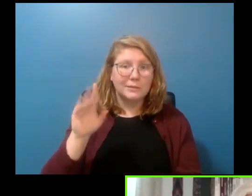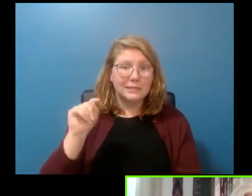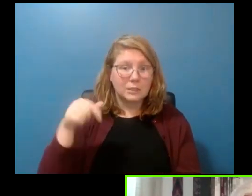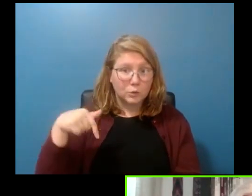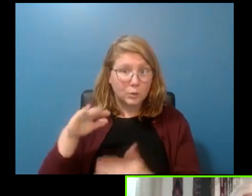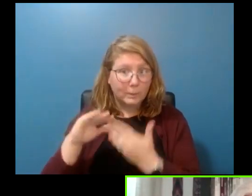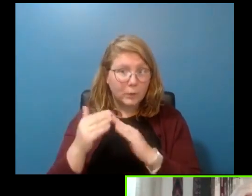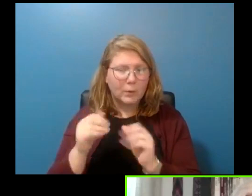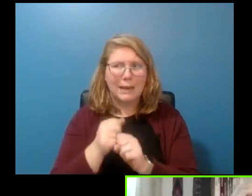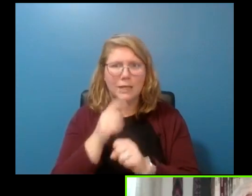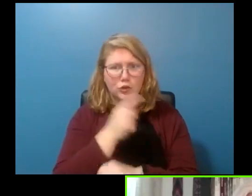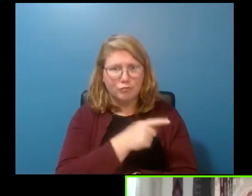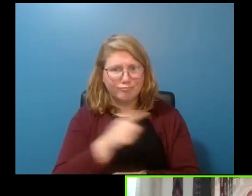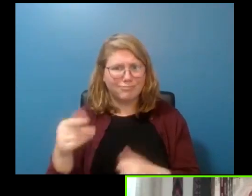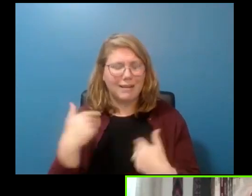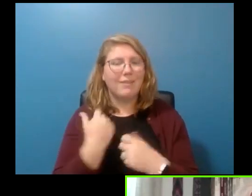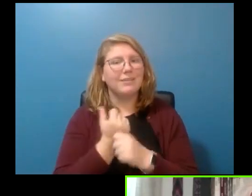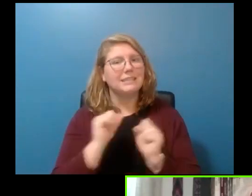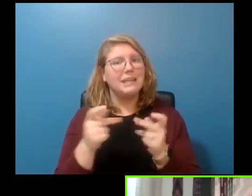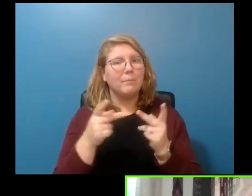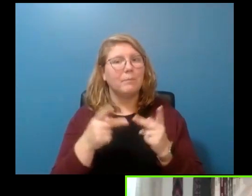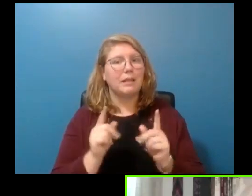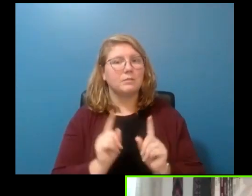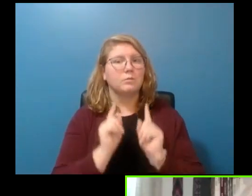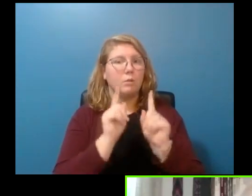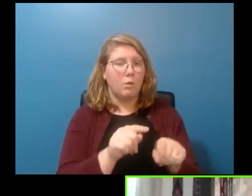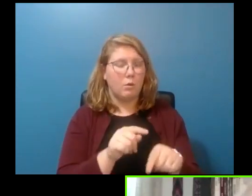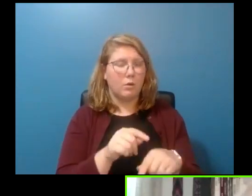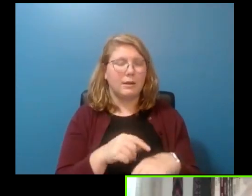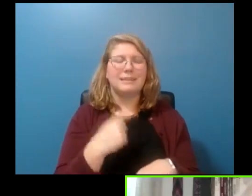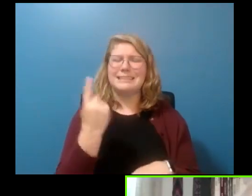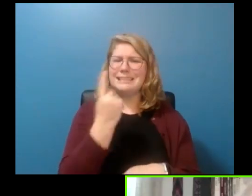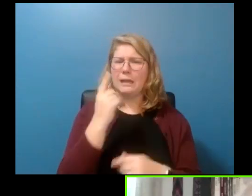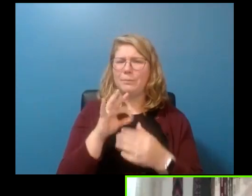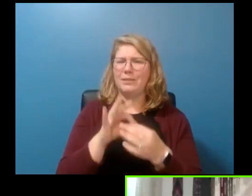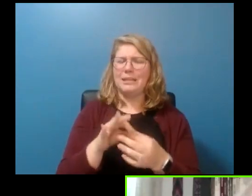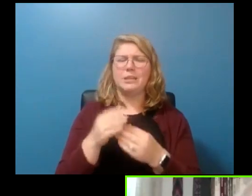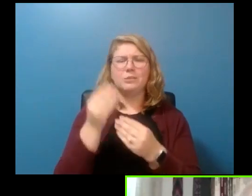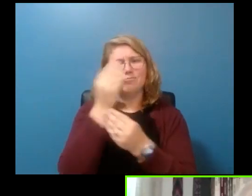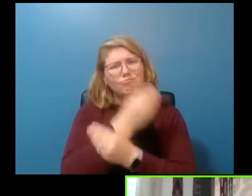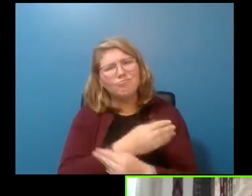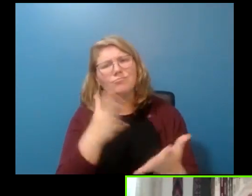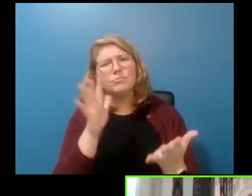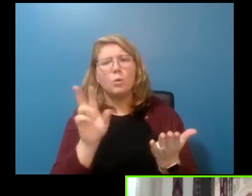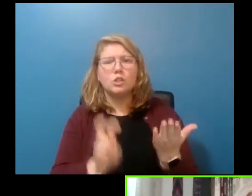coming to the end. But I think a lot of people held it in and now just can't.